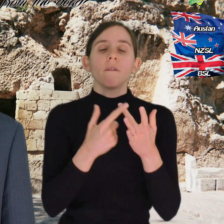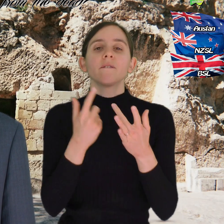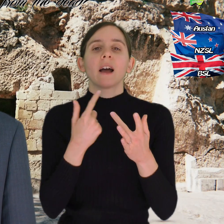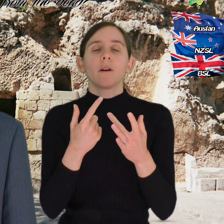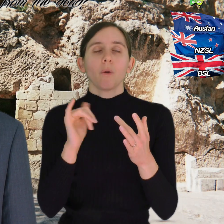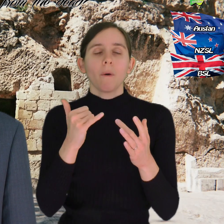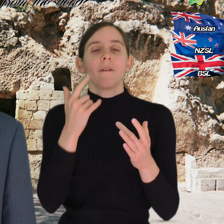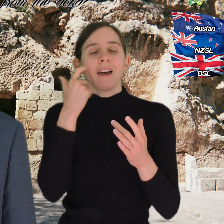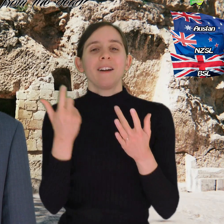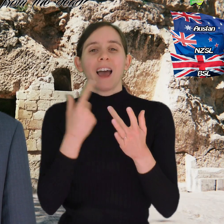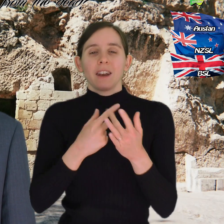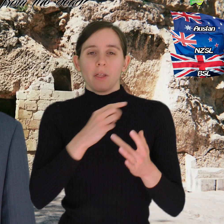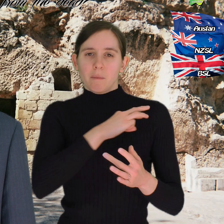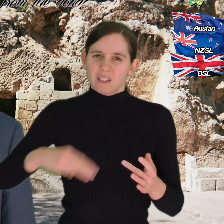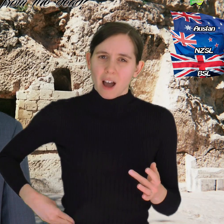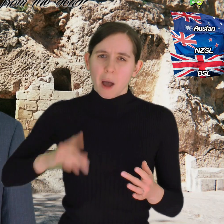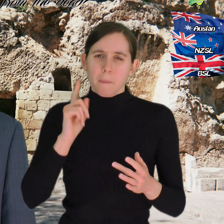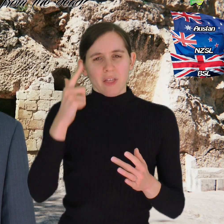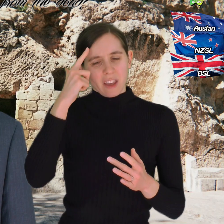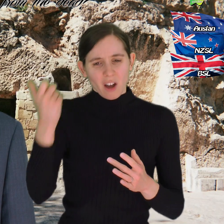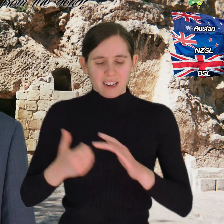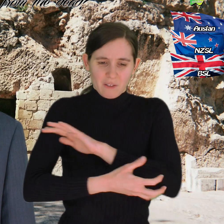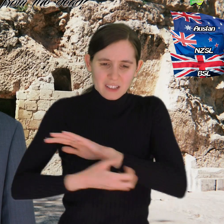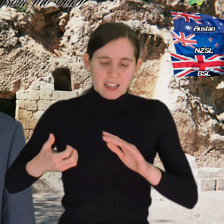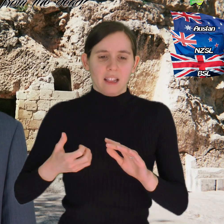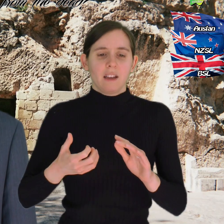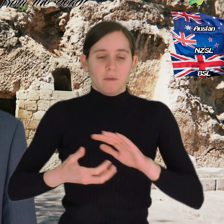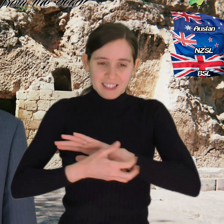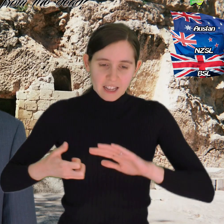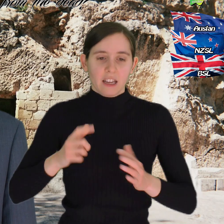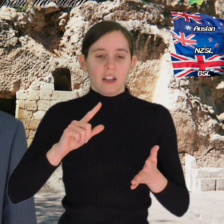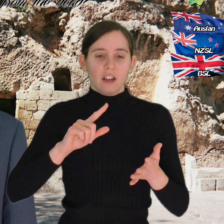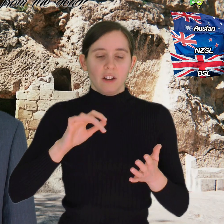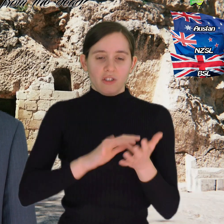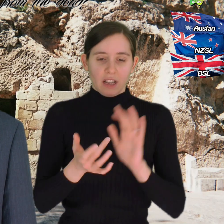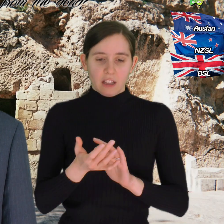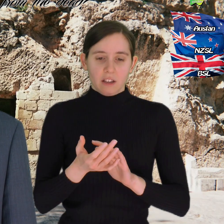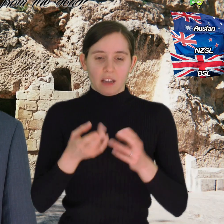But the idea of stealing Jesus' corpse and saying that God had raised Him from